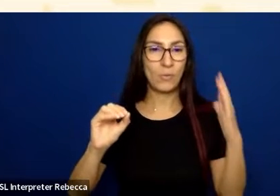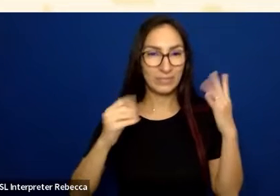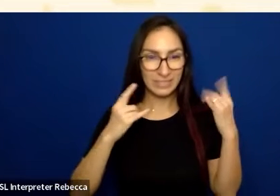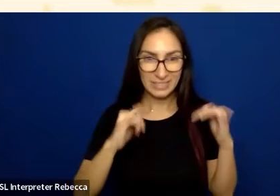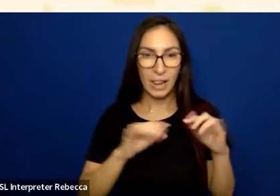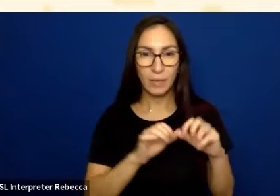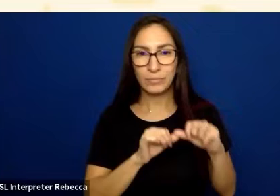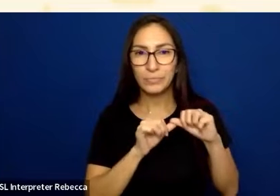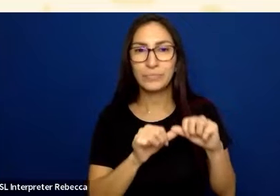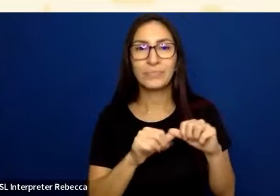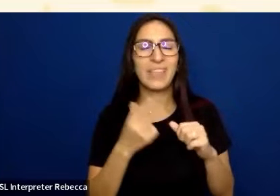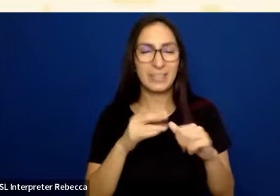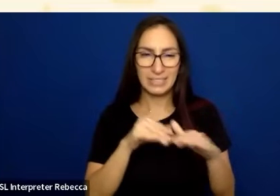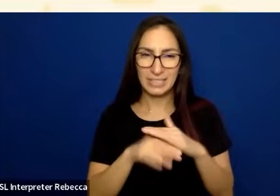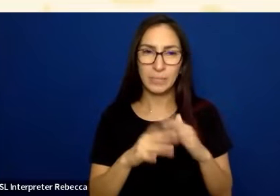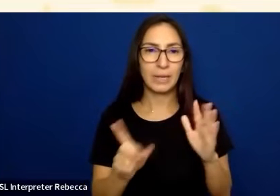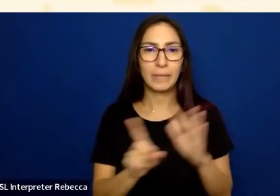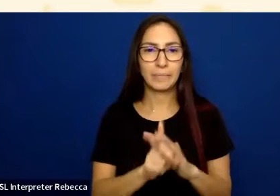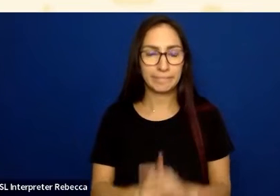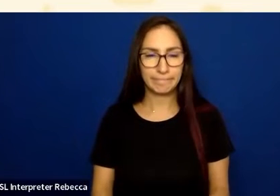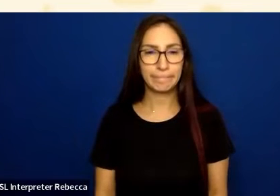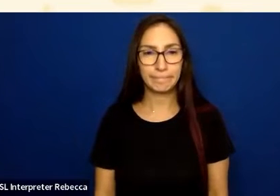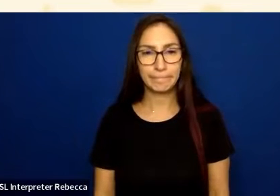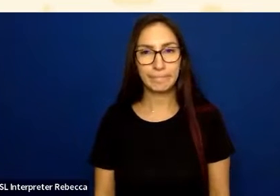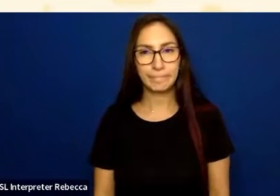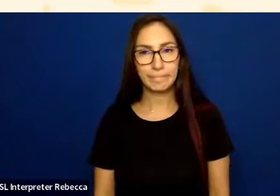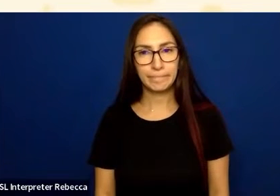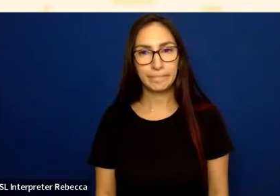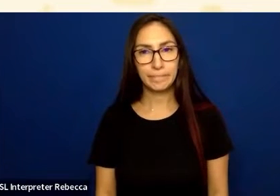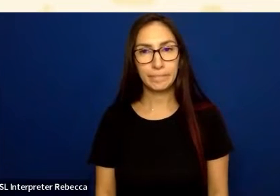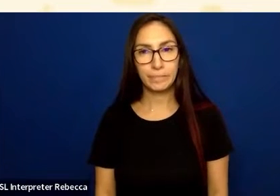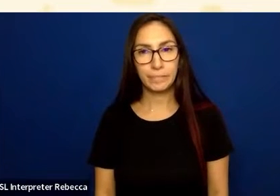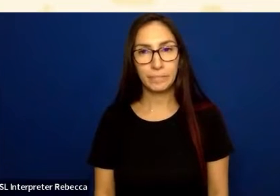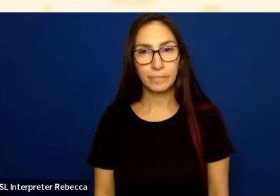Focus is not managed correctly. Focus goes to non-interactive elements.